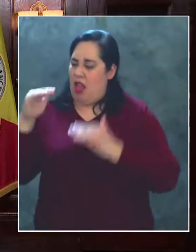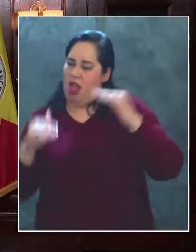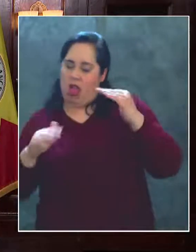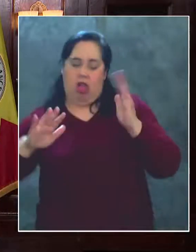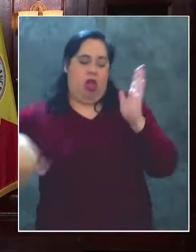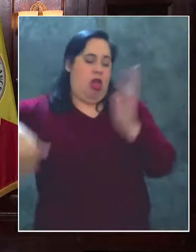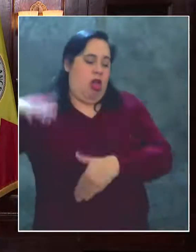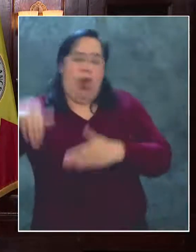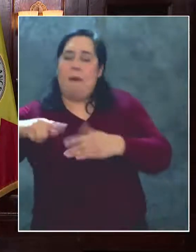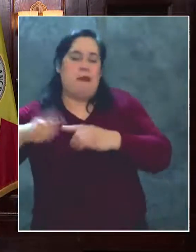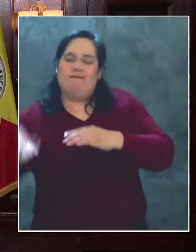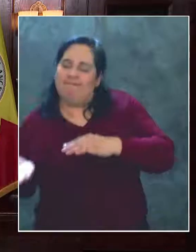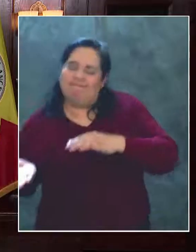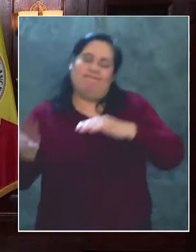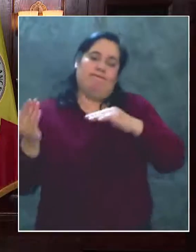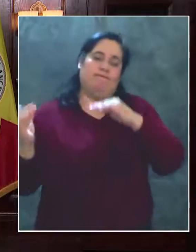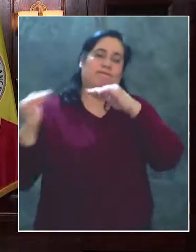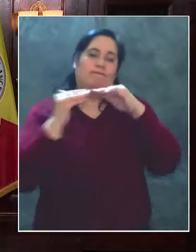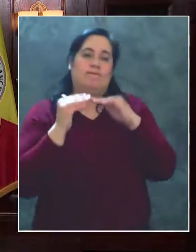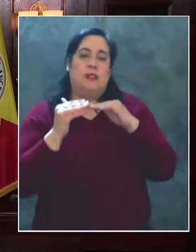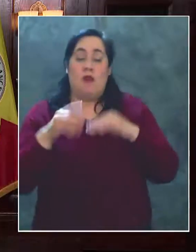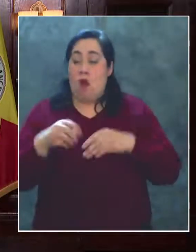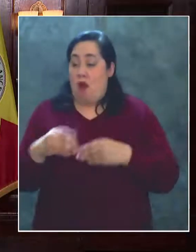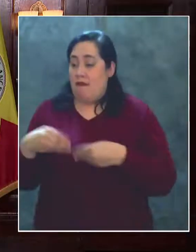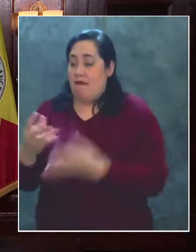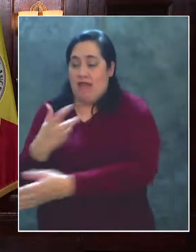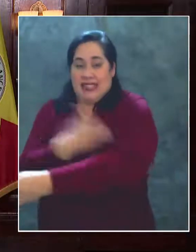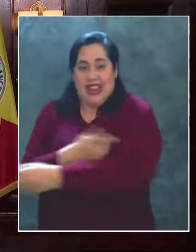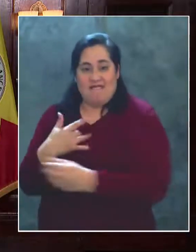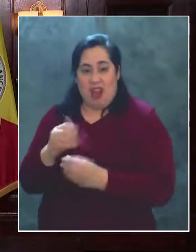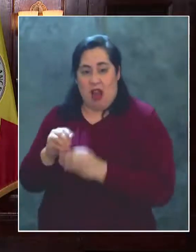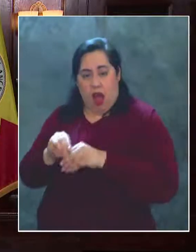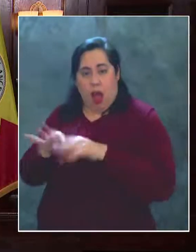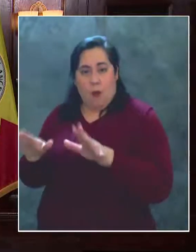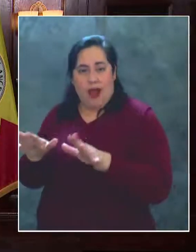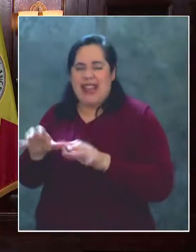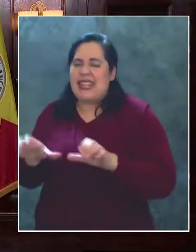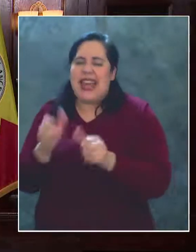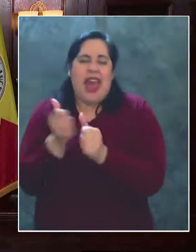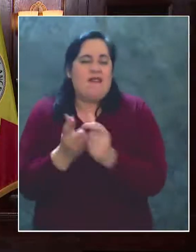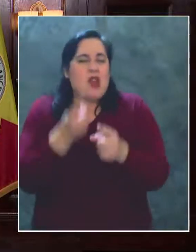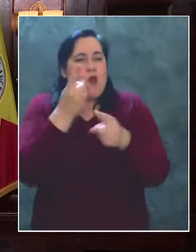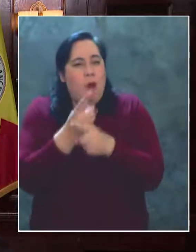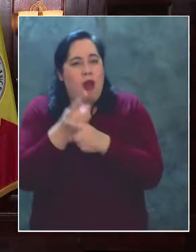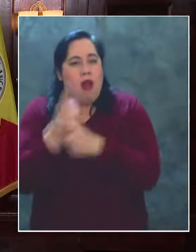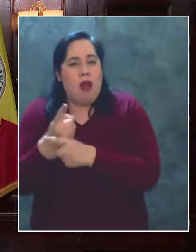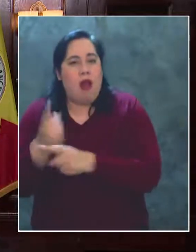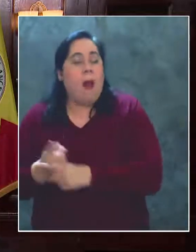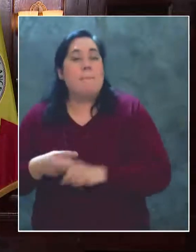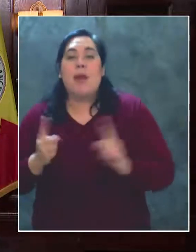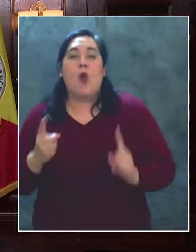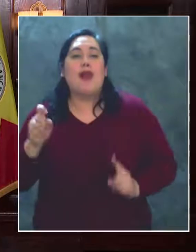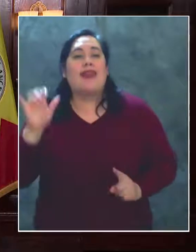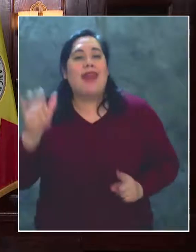GET VACCINES OUT WHO ARE HAVING OUT BREAKS T.DOES EVERYTHING RIGHT. BUT WE NEED THAT MONEY TO COME SWIFTLY.